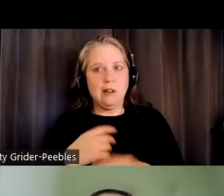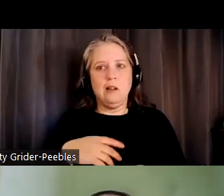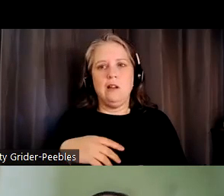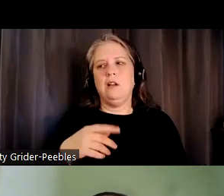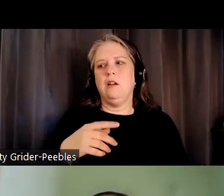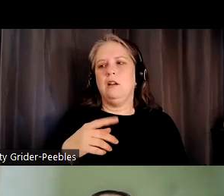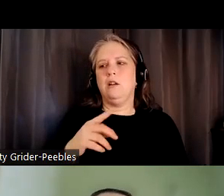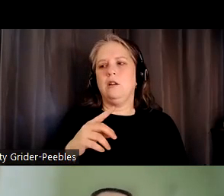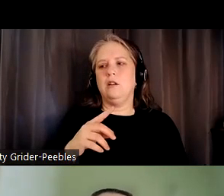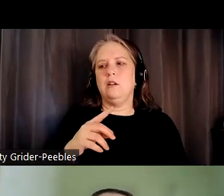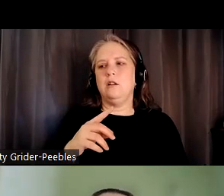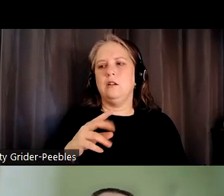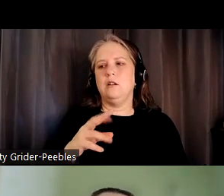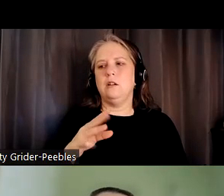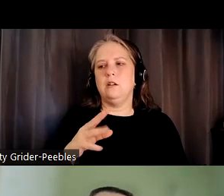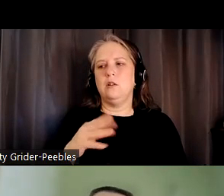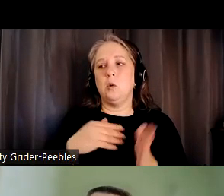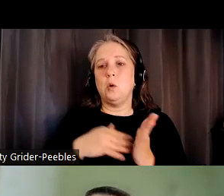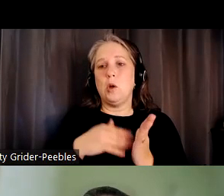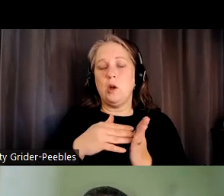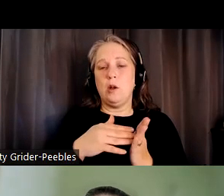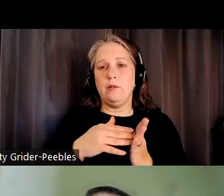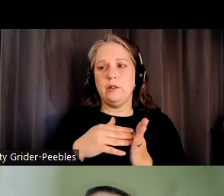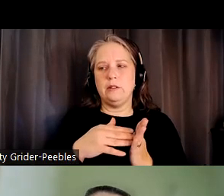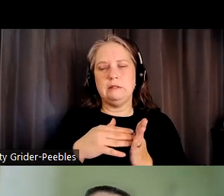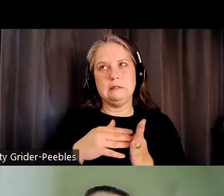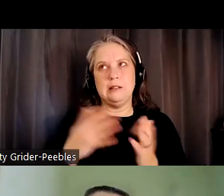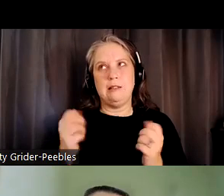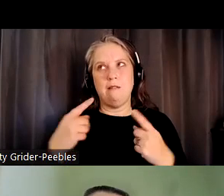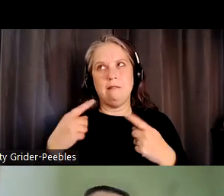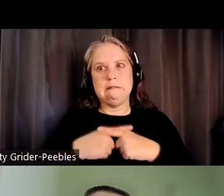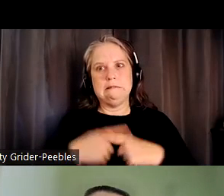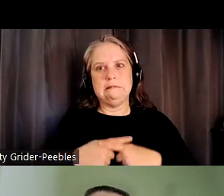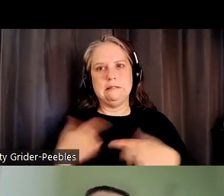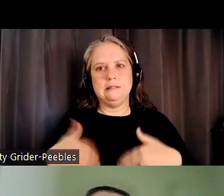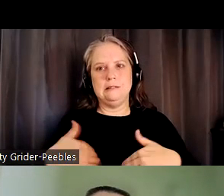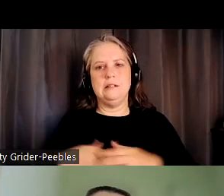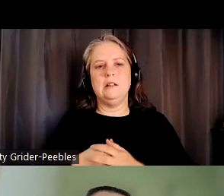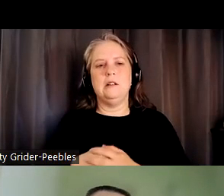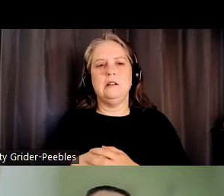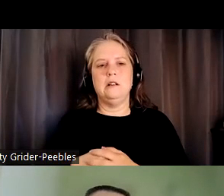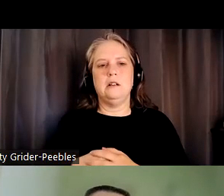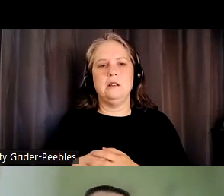The one we use a lot with a lot of controversy around it, person with